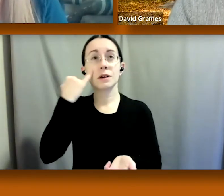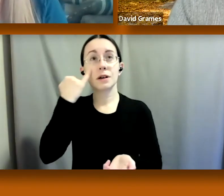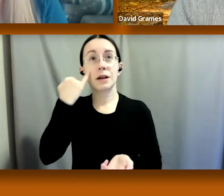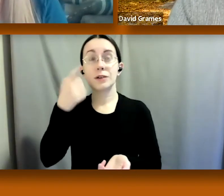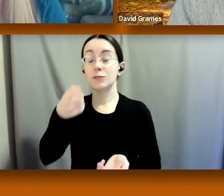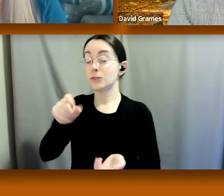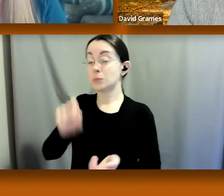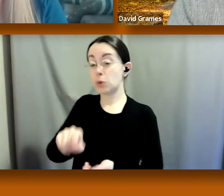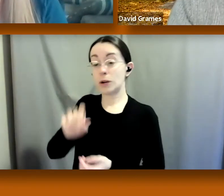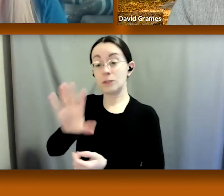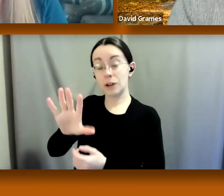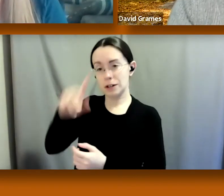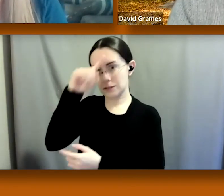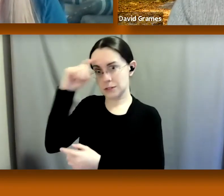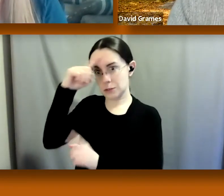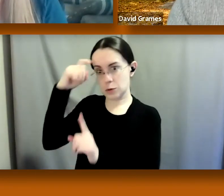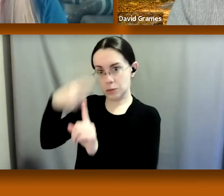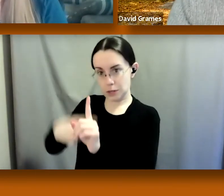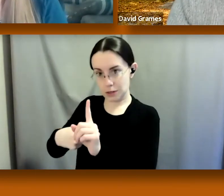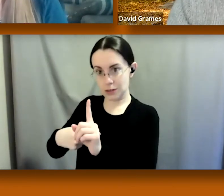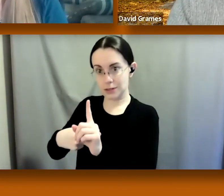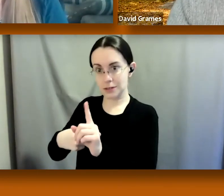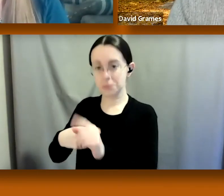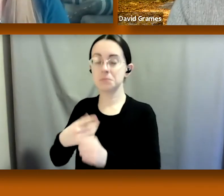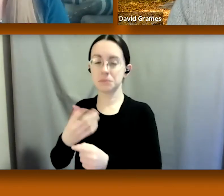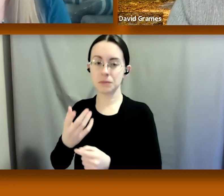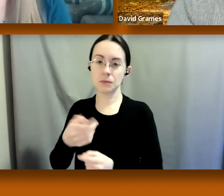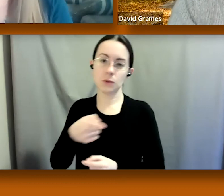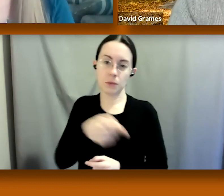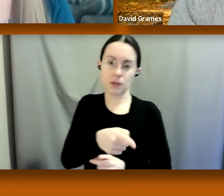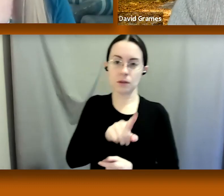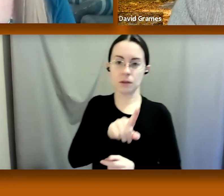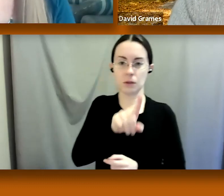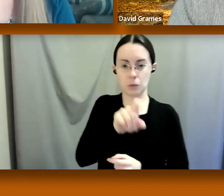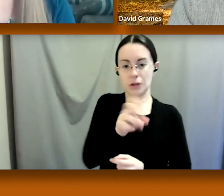it'll be .5 times 179